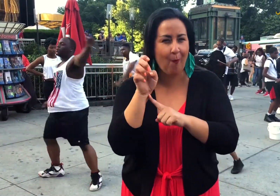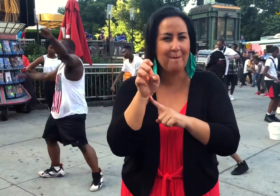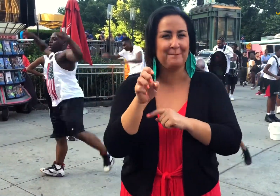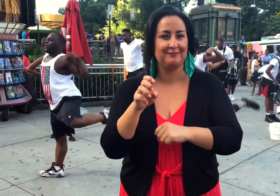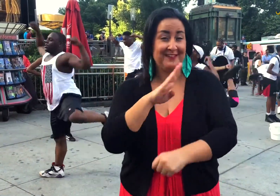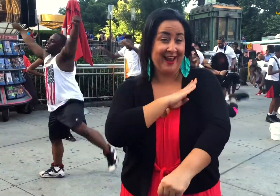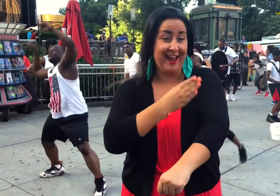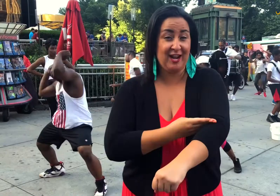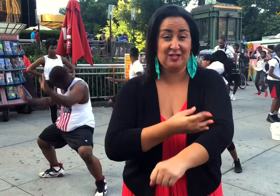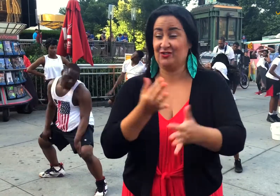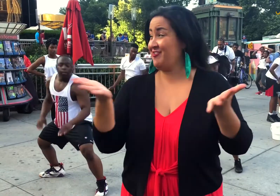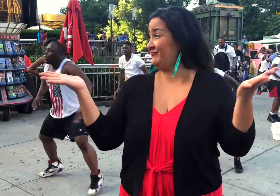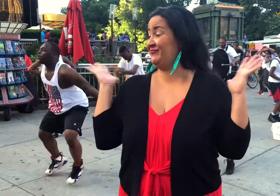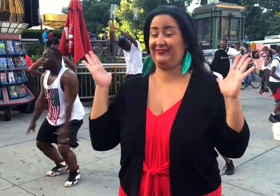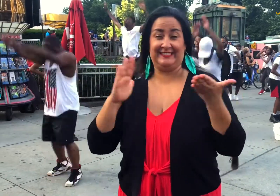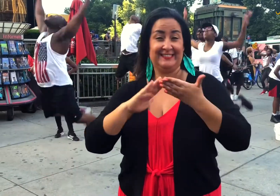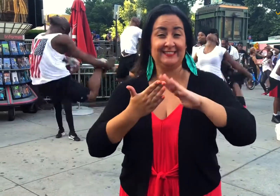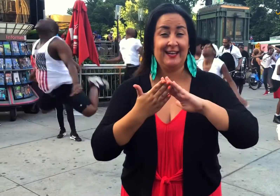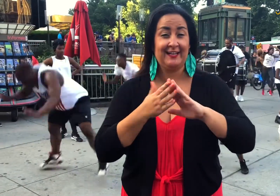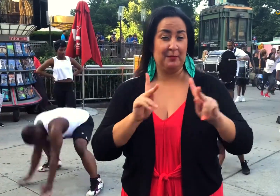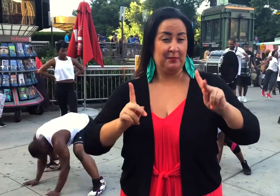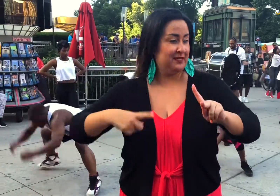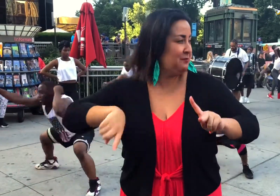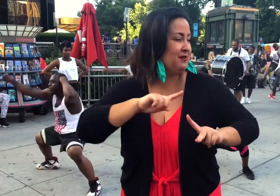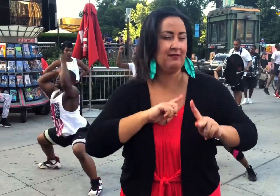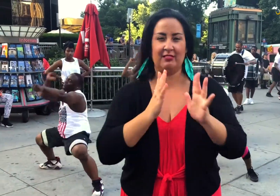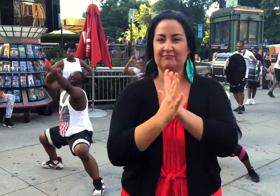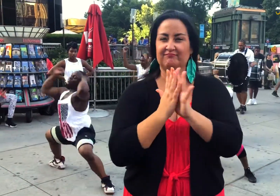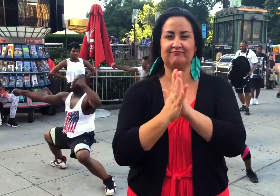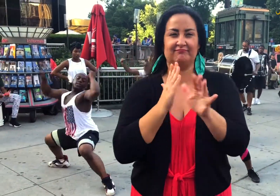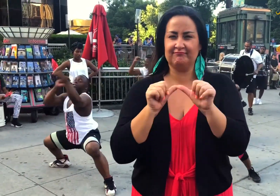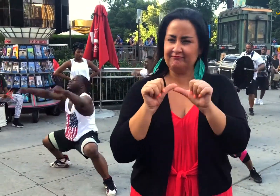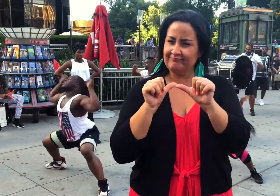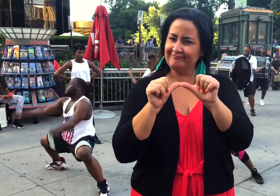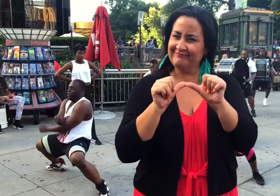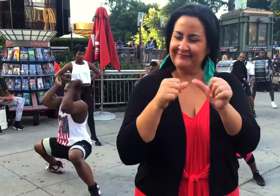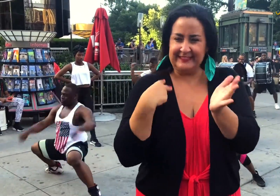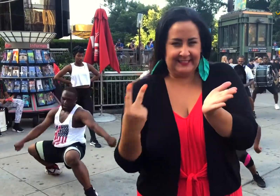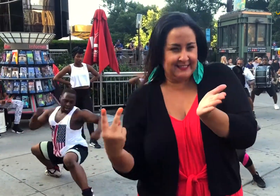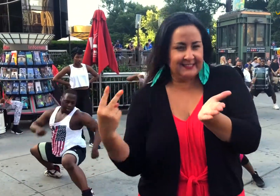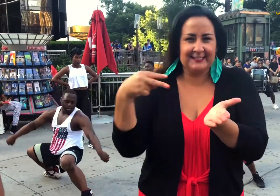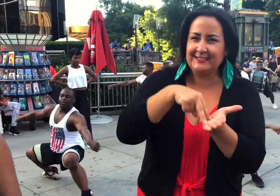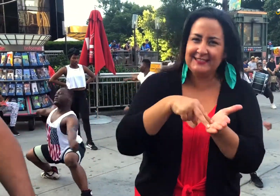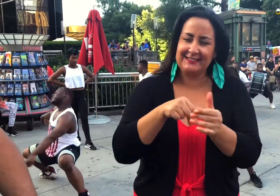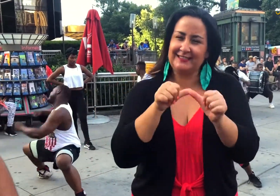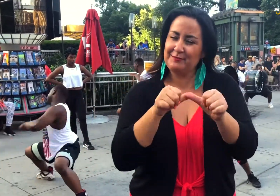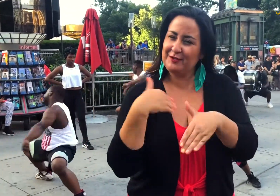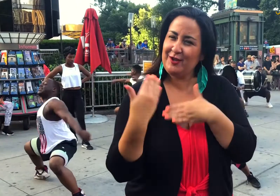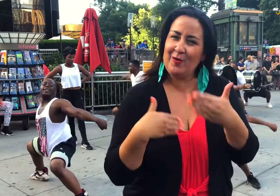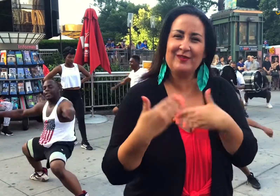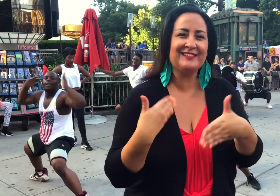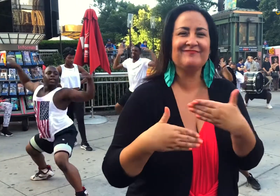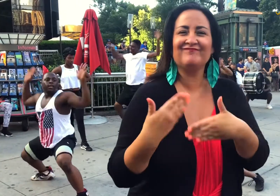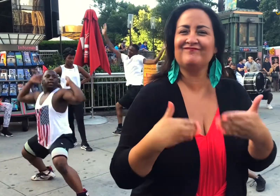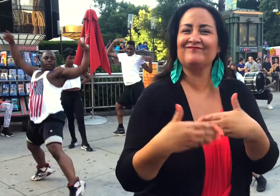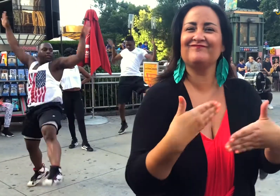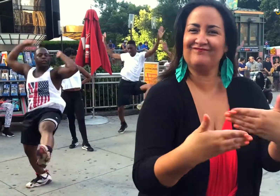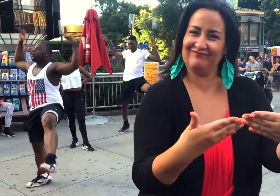But my hope and energy was revitalized with this city. It reminded me the importance of